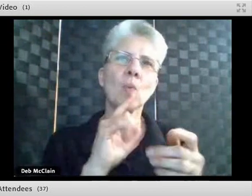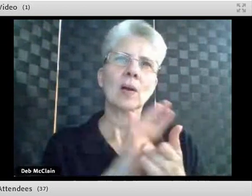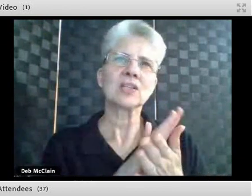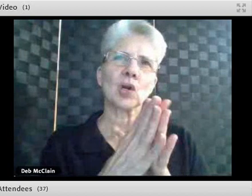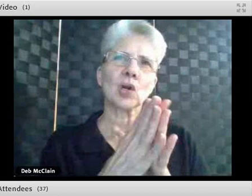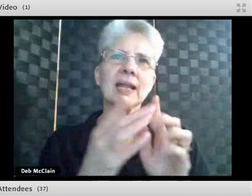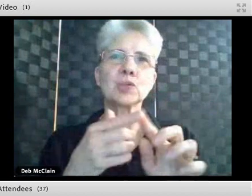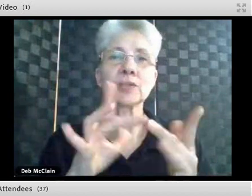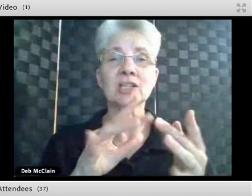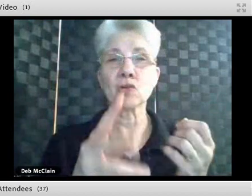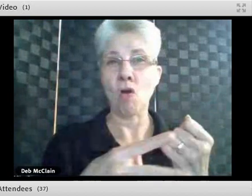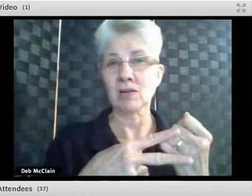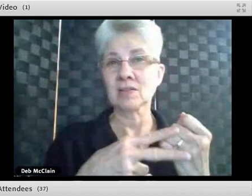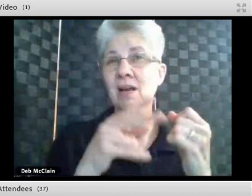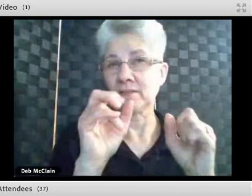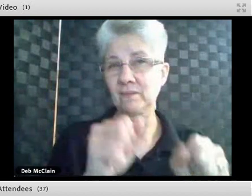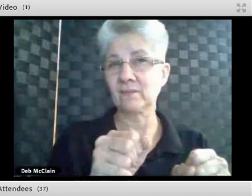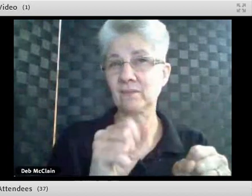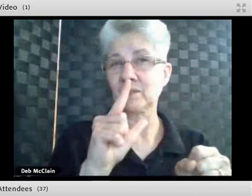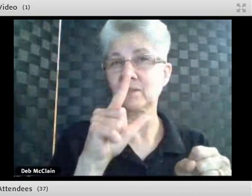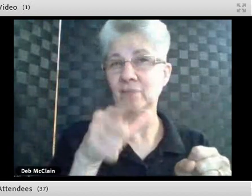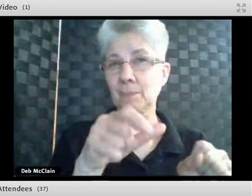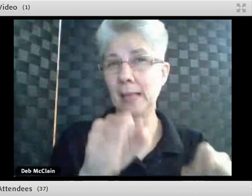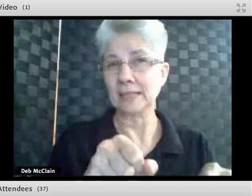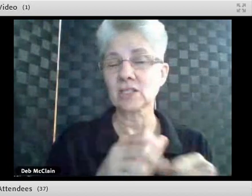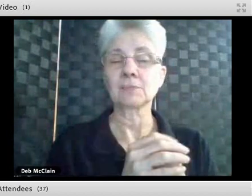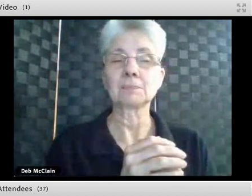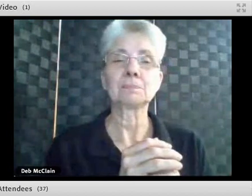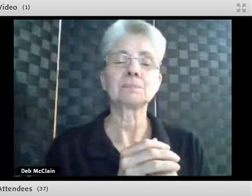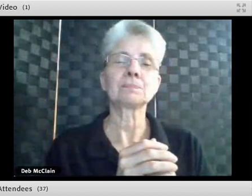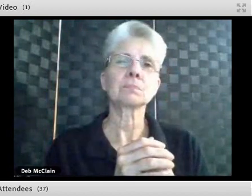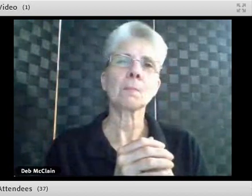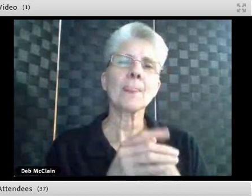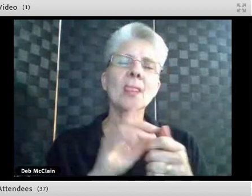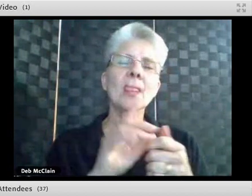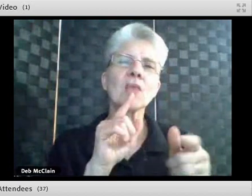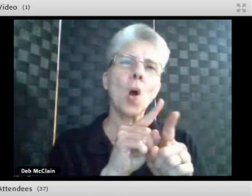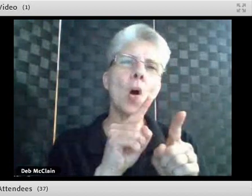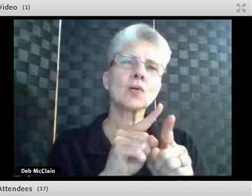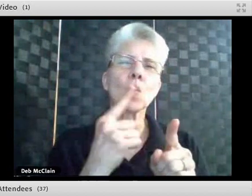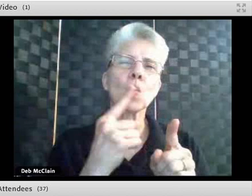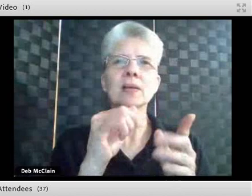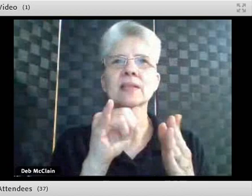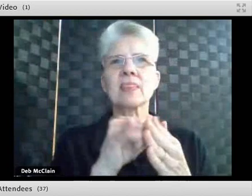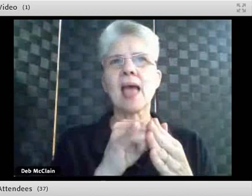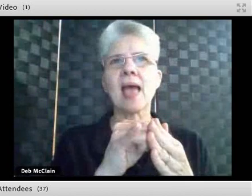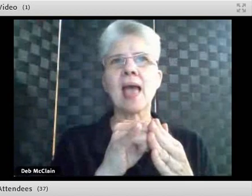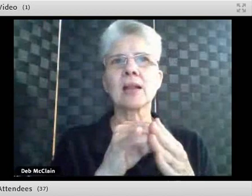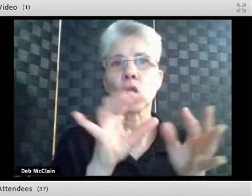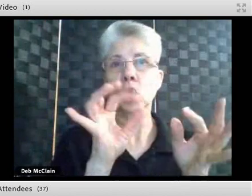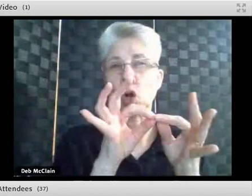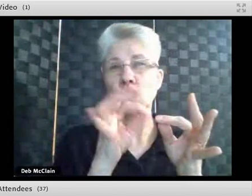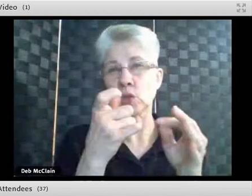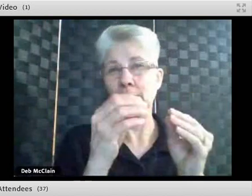into a digital archive platform potentially. There are also the ones that cost a bit more.